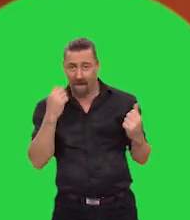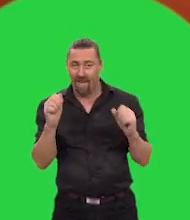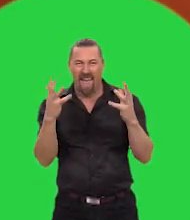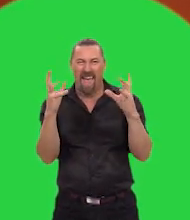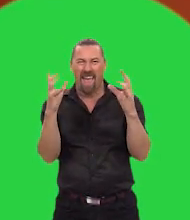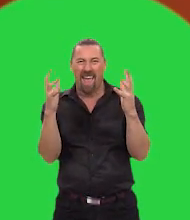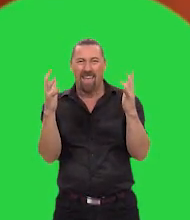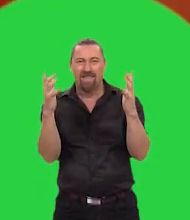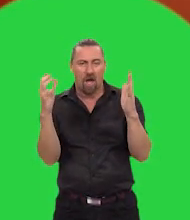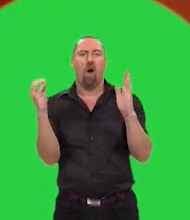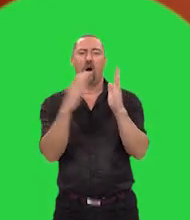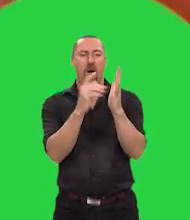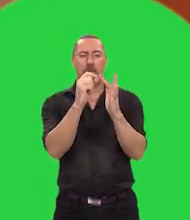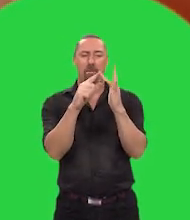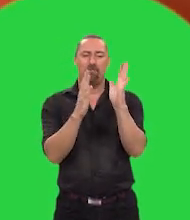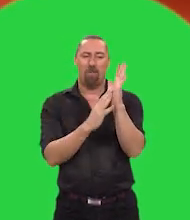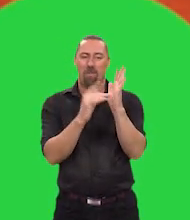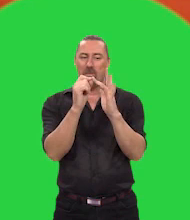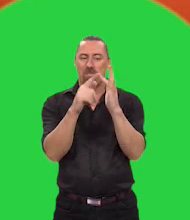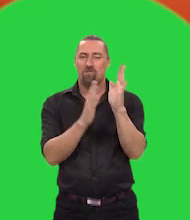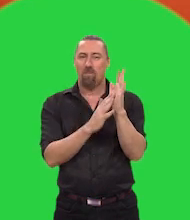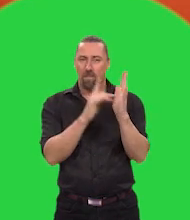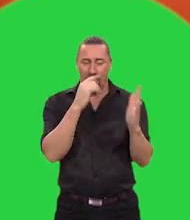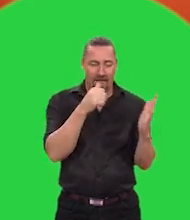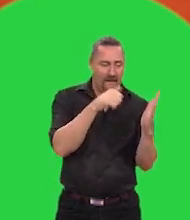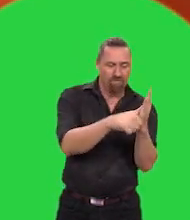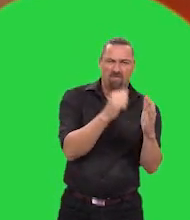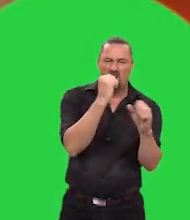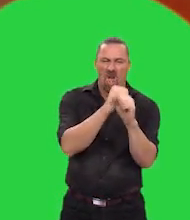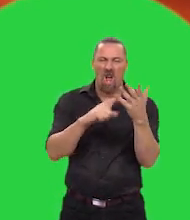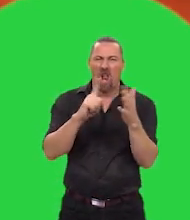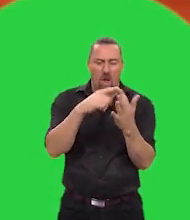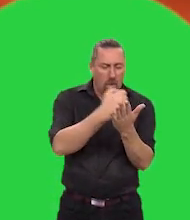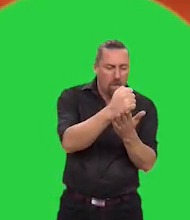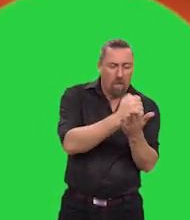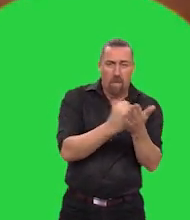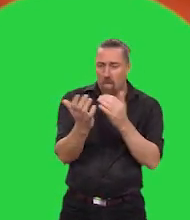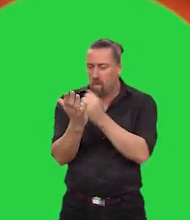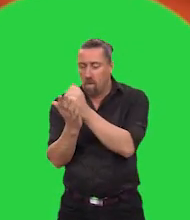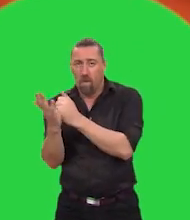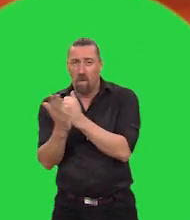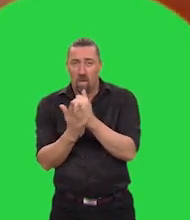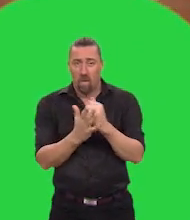We're going to decorate that with some pom poms. So I'm going to stick down with a bit of glue two slightly bigger pom poms in the middle